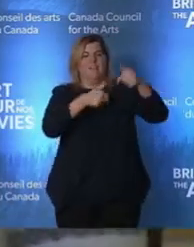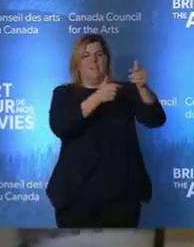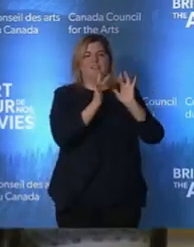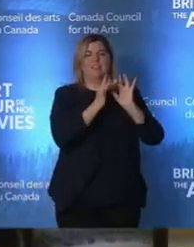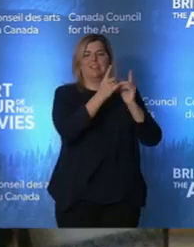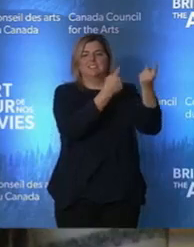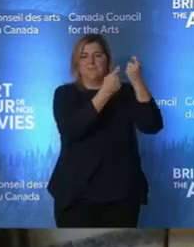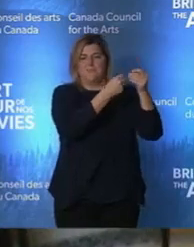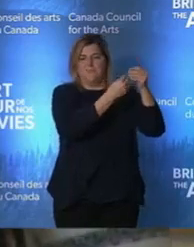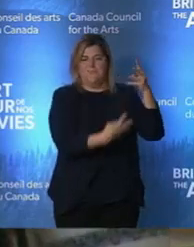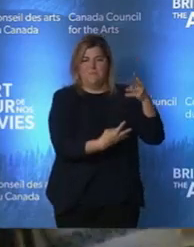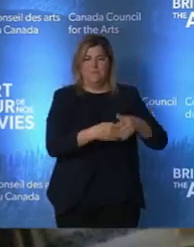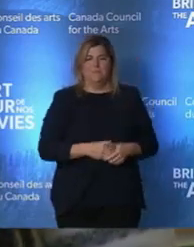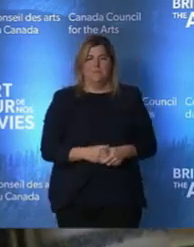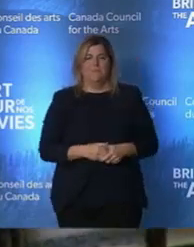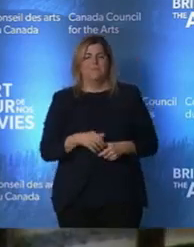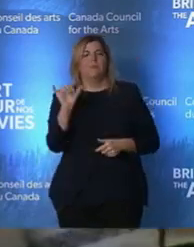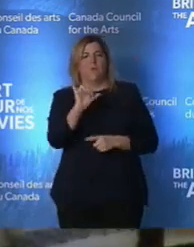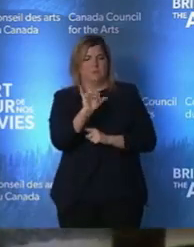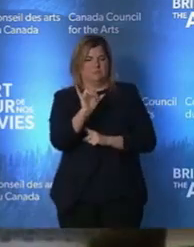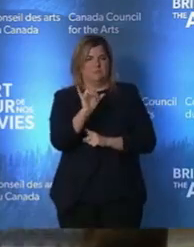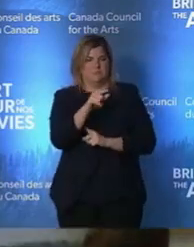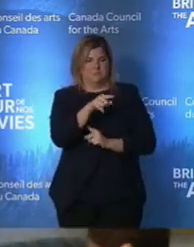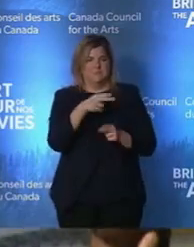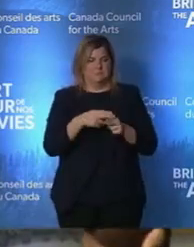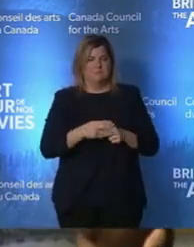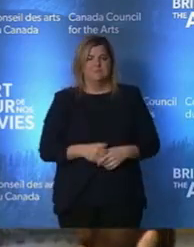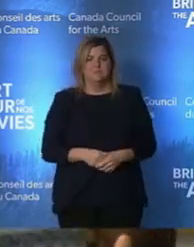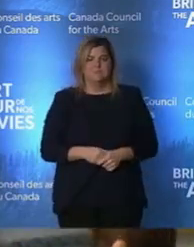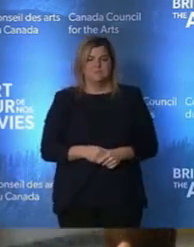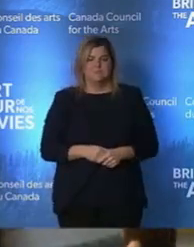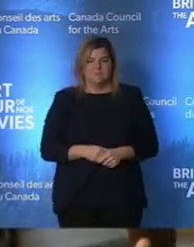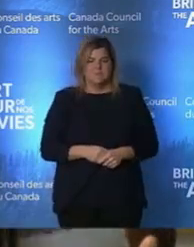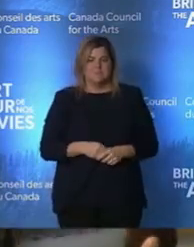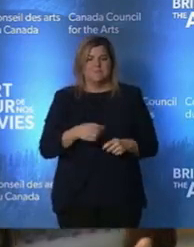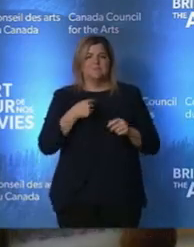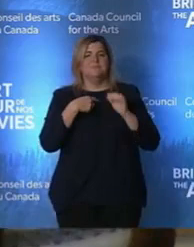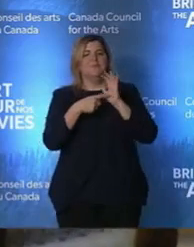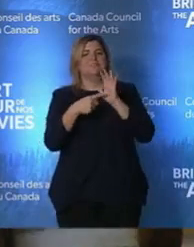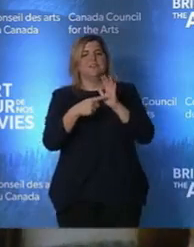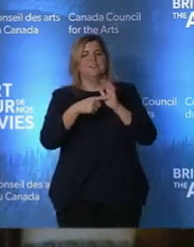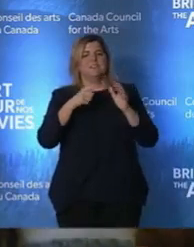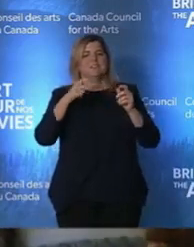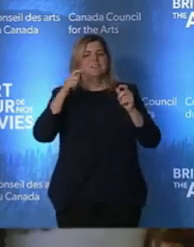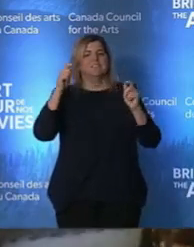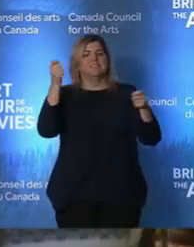I represent the Ottawa African festival and the Pan-African Coalition of Canada.